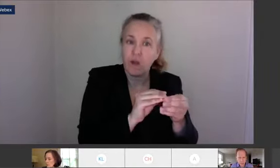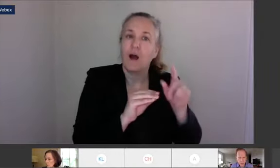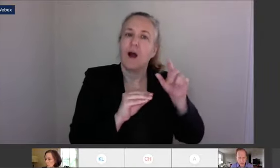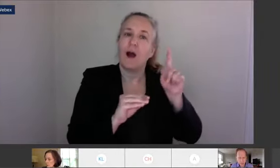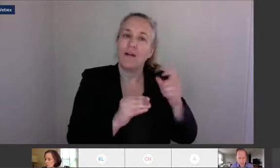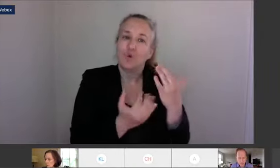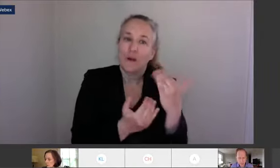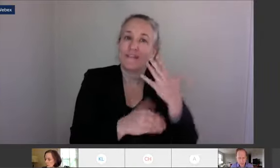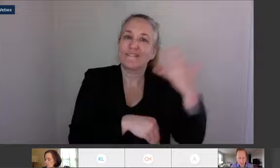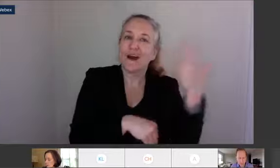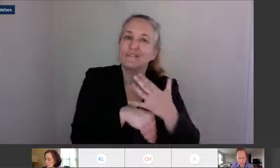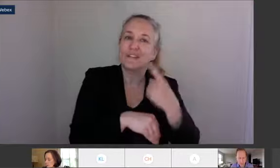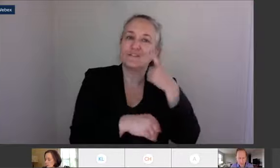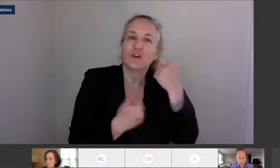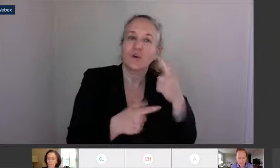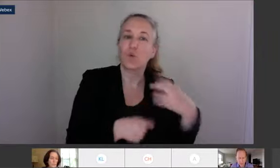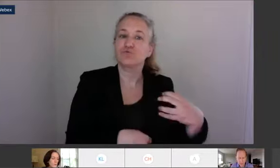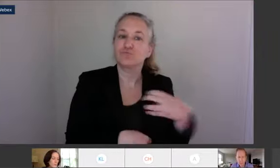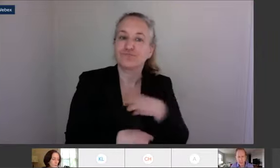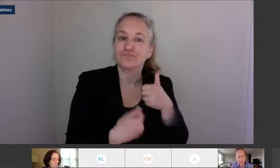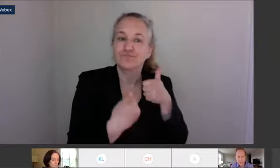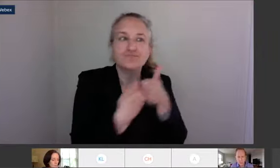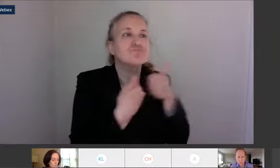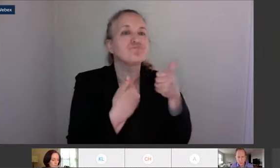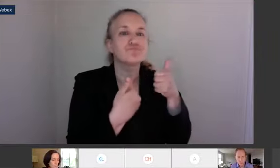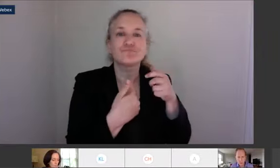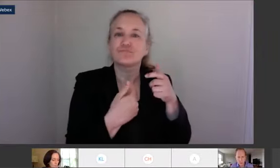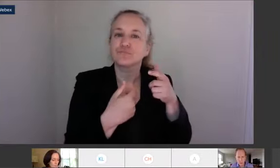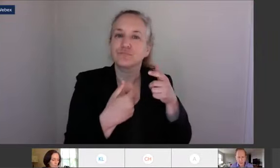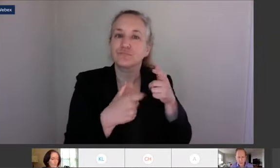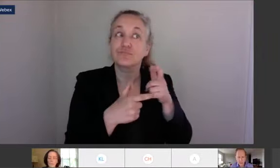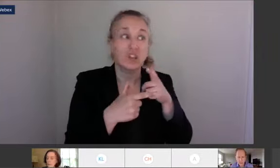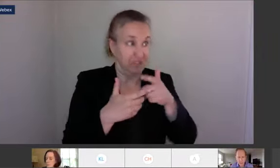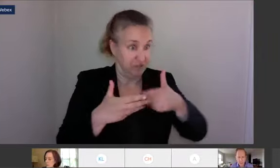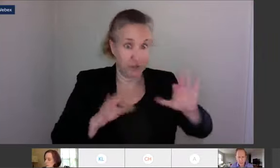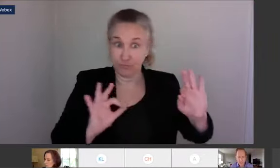that that may come in and then the election will be certified immediately